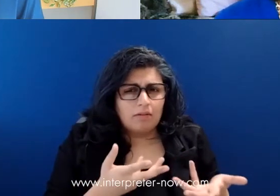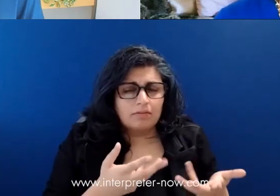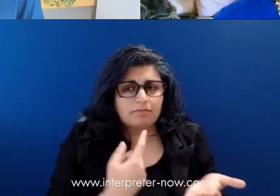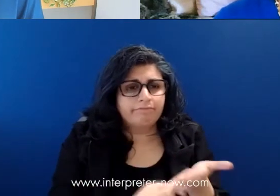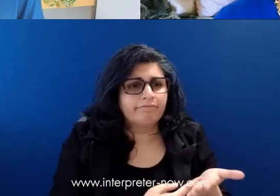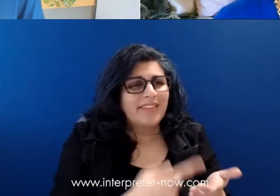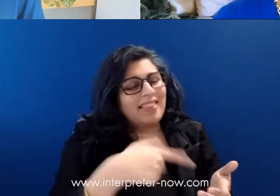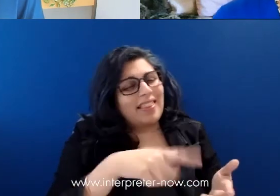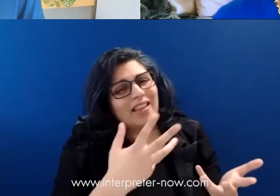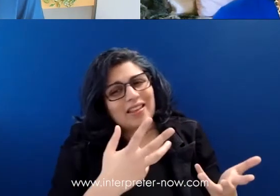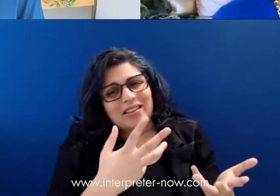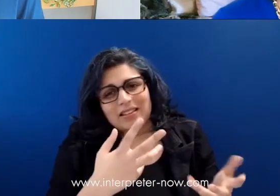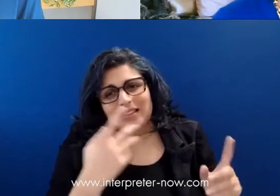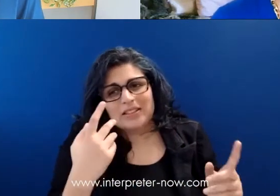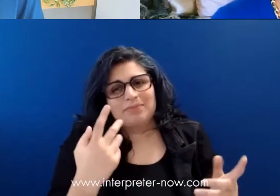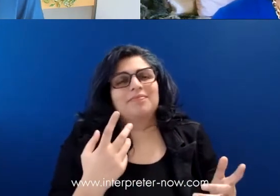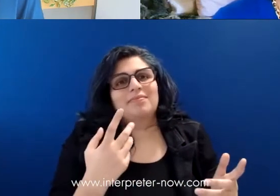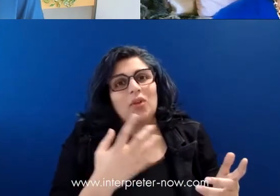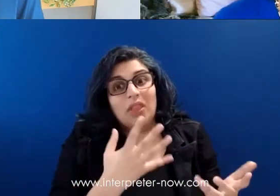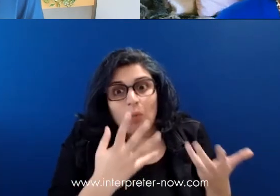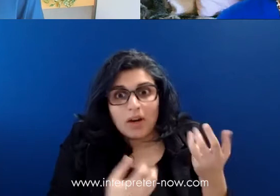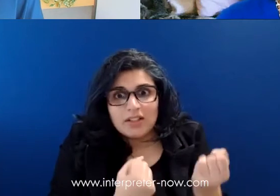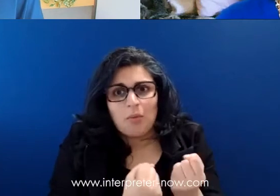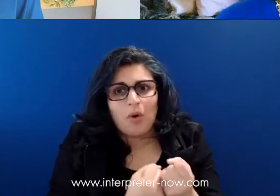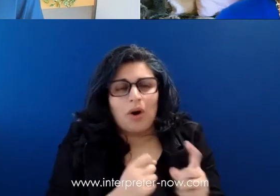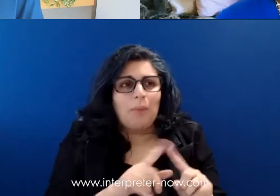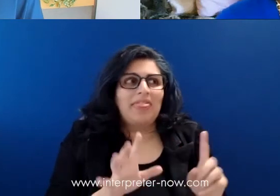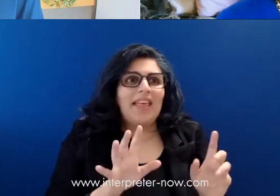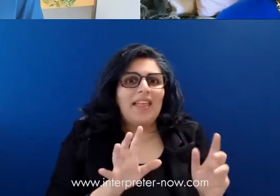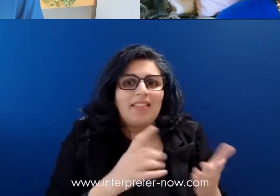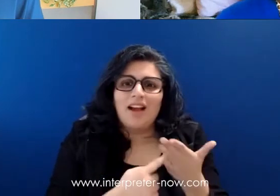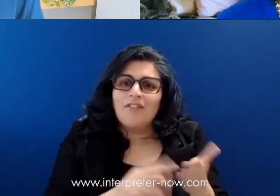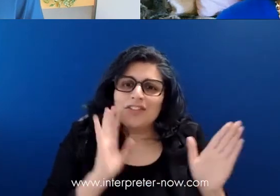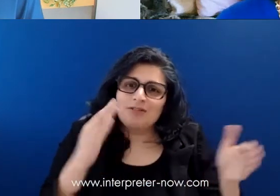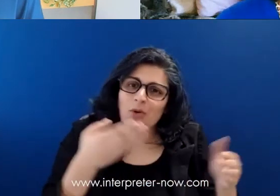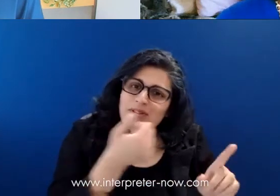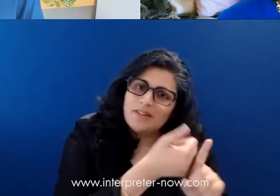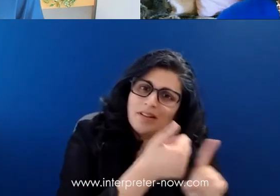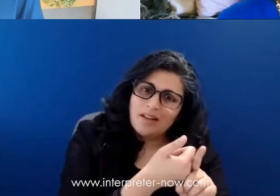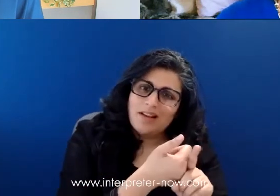but they made things about themselves in the conversation in a way that was taxing and unhelpful.